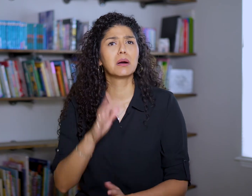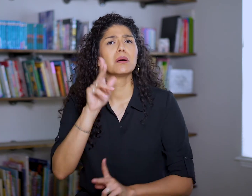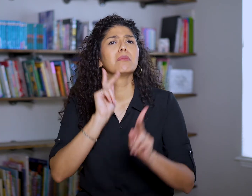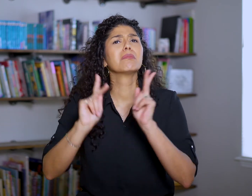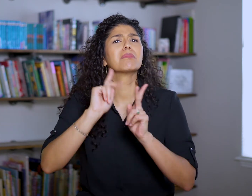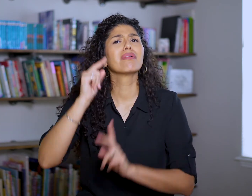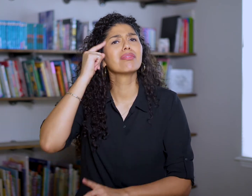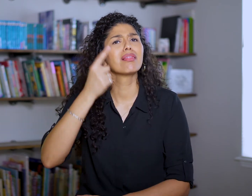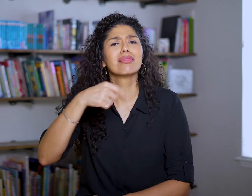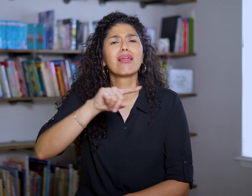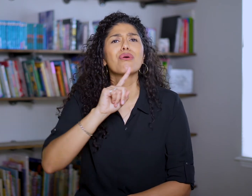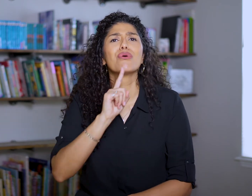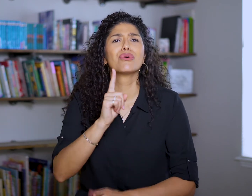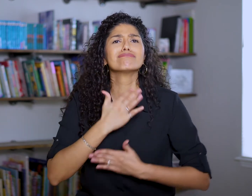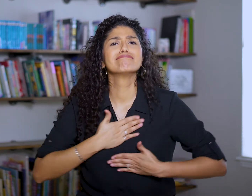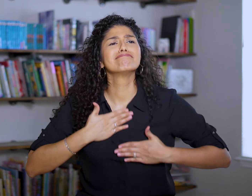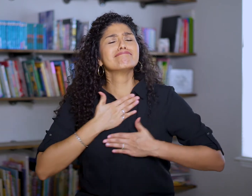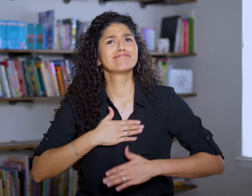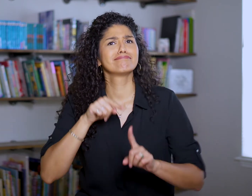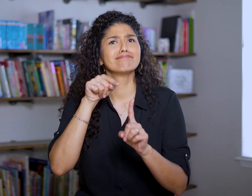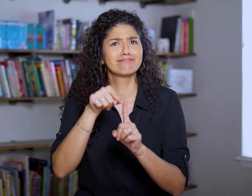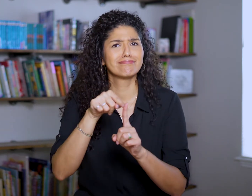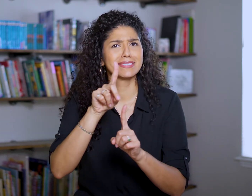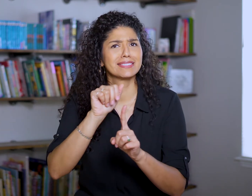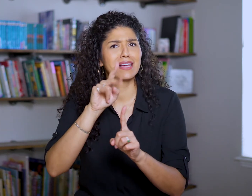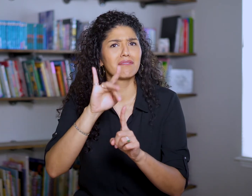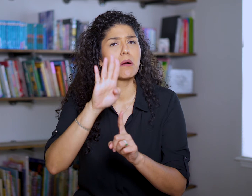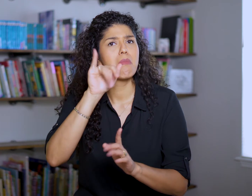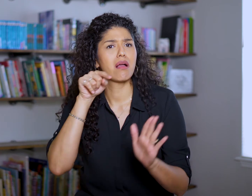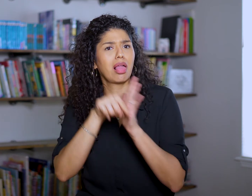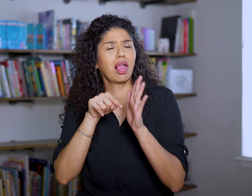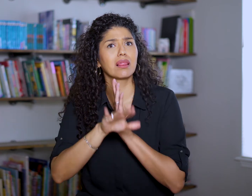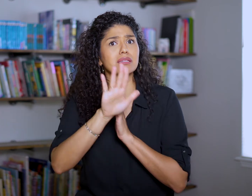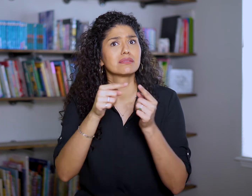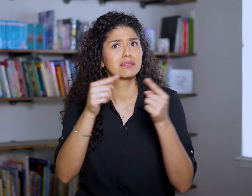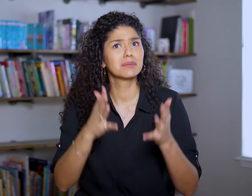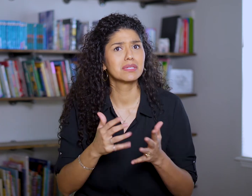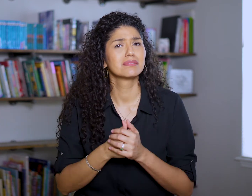People think they’re pleasing David by killing his enemies,